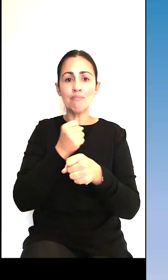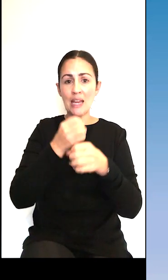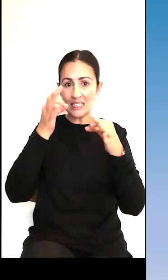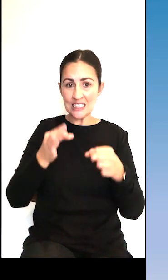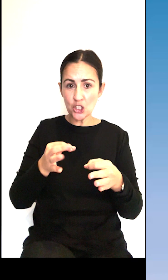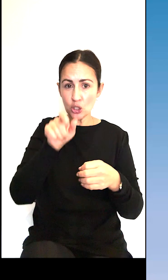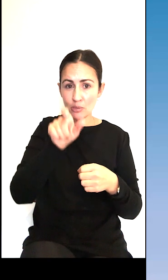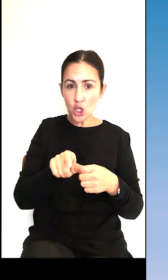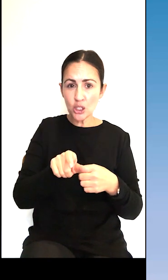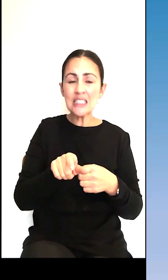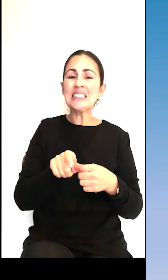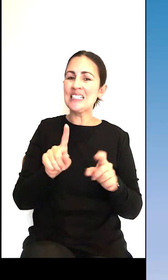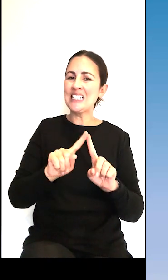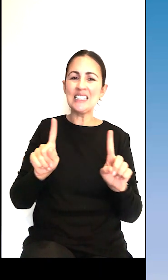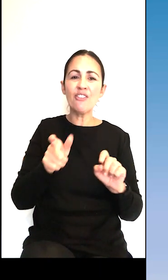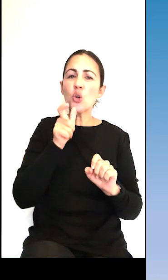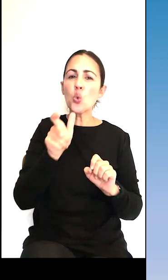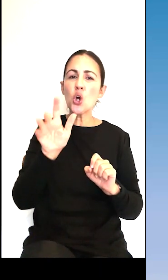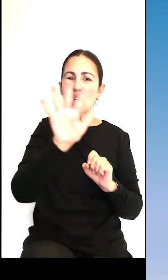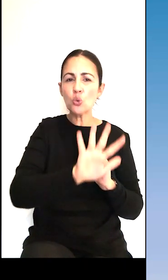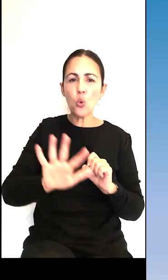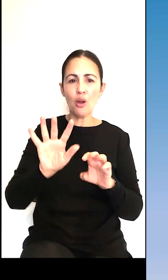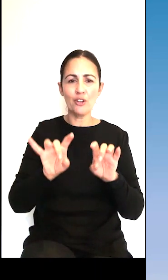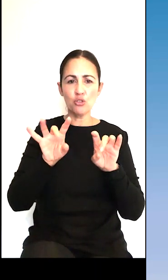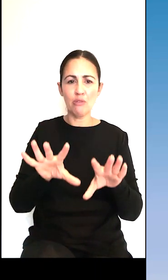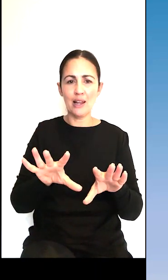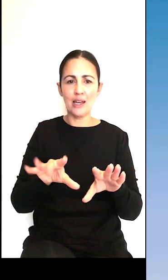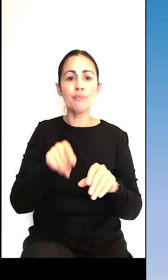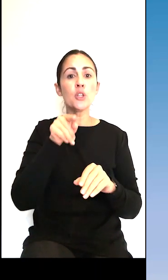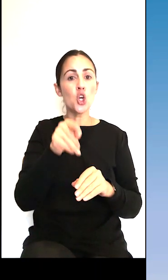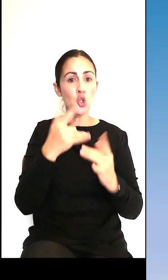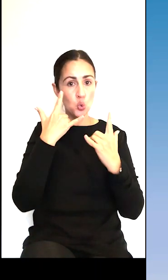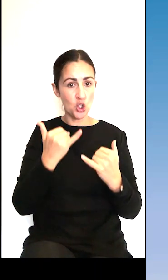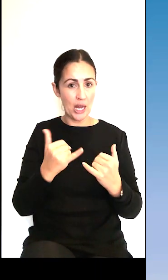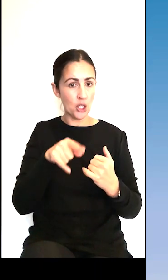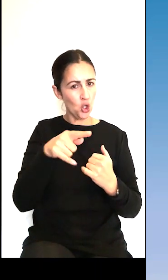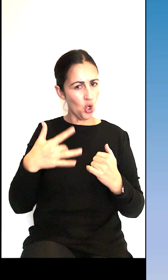The advance care planning website has relevant information for your particular state or territory